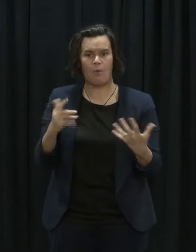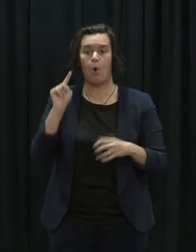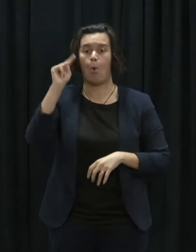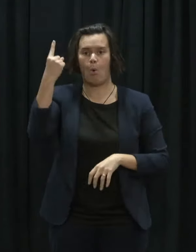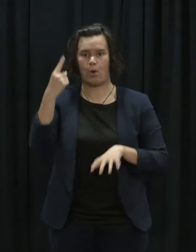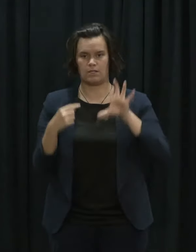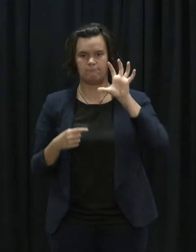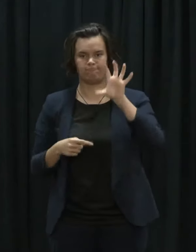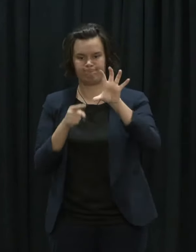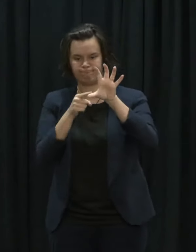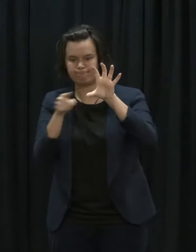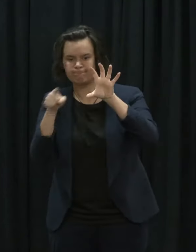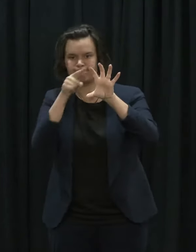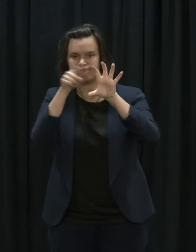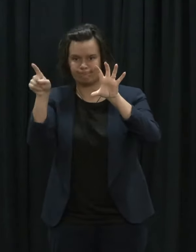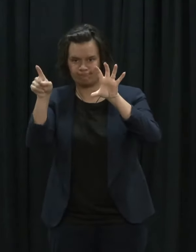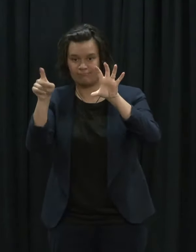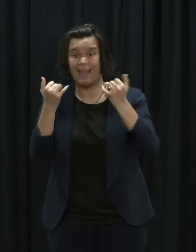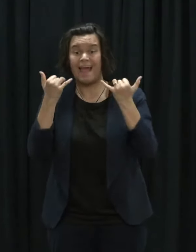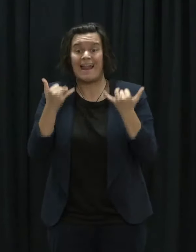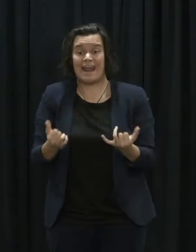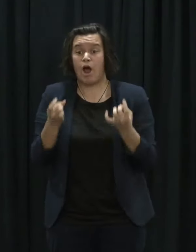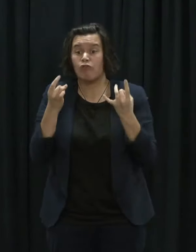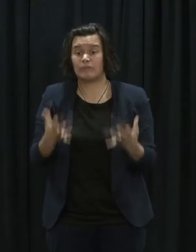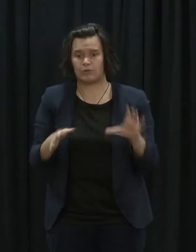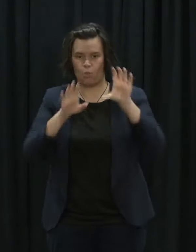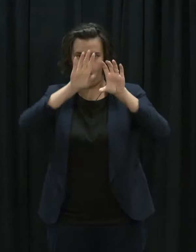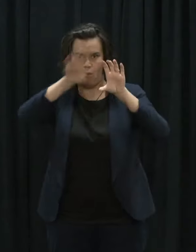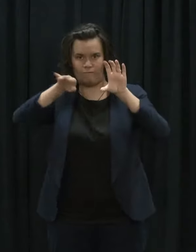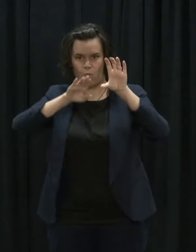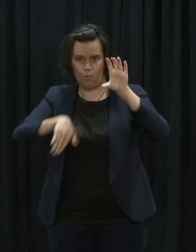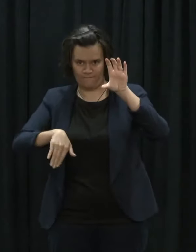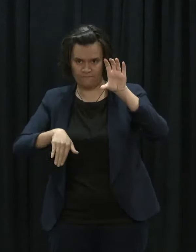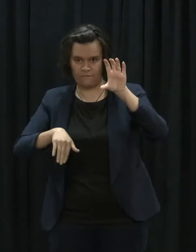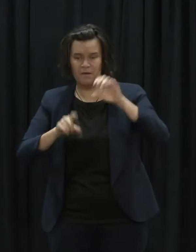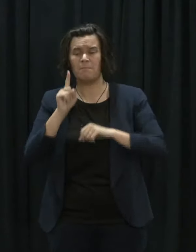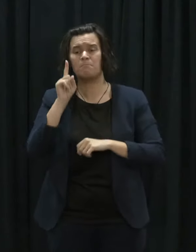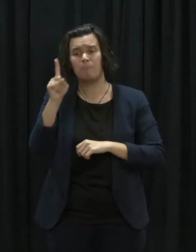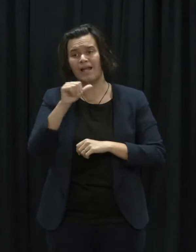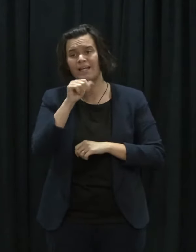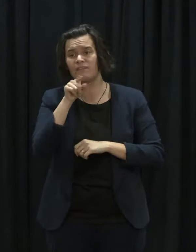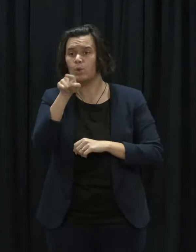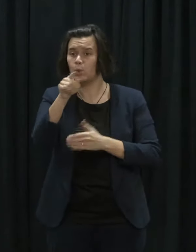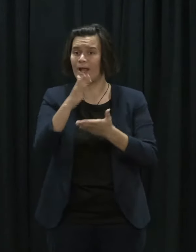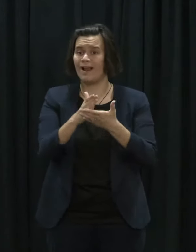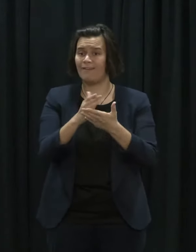containment of Delta has been those border arrangements. So it is fitting that we change